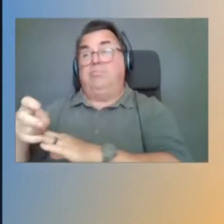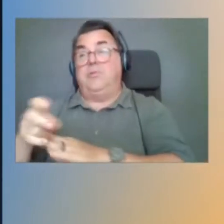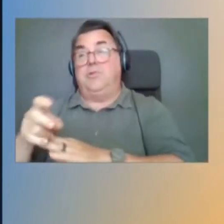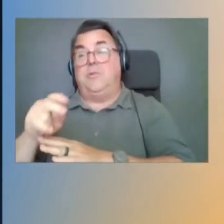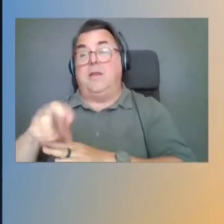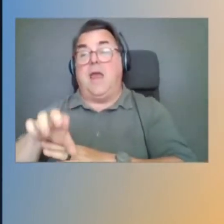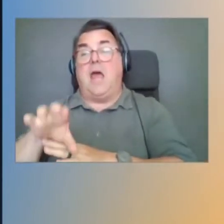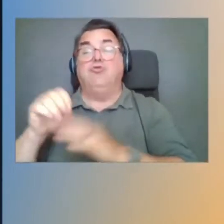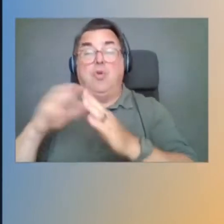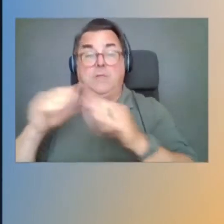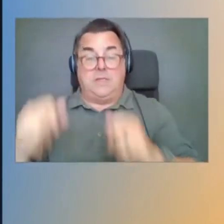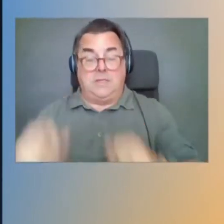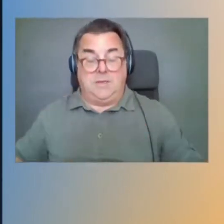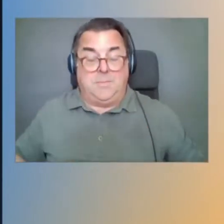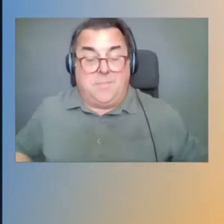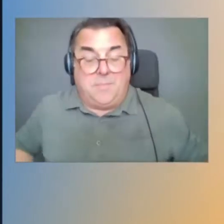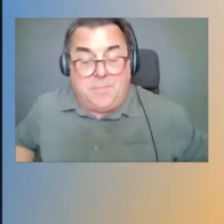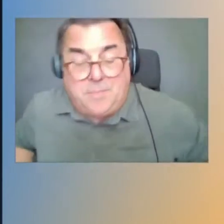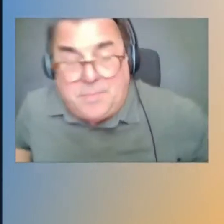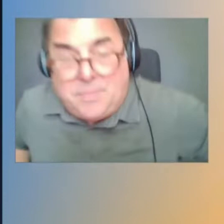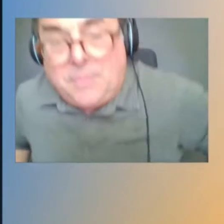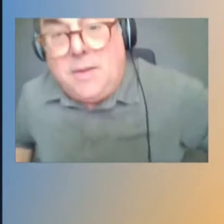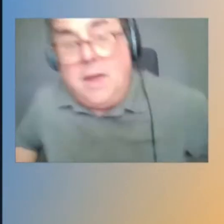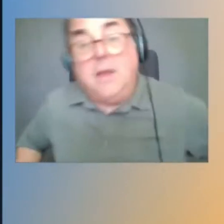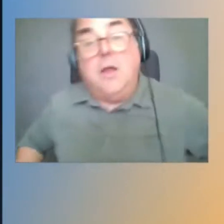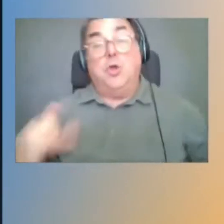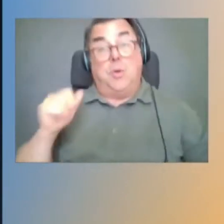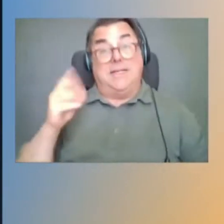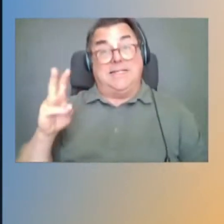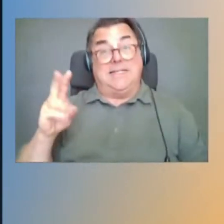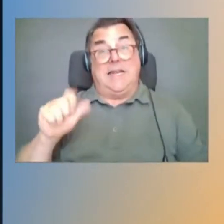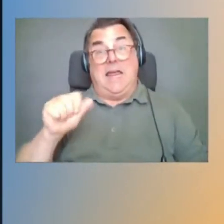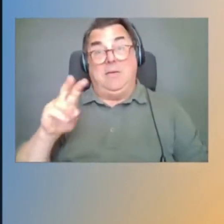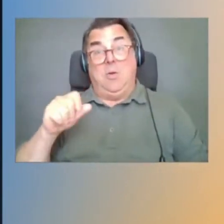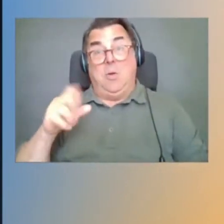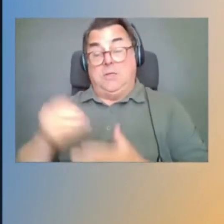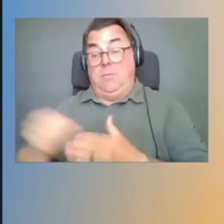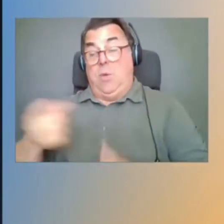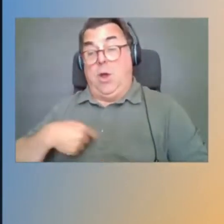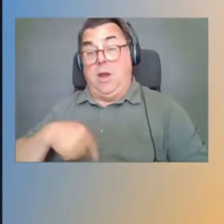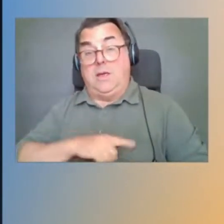Then in 2015, AWS acquired us. And since then, we've been tasked to provide more value